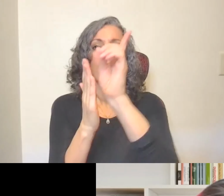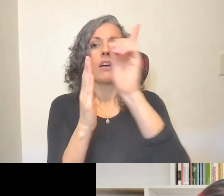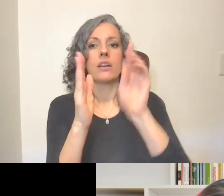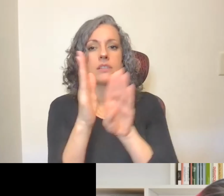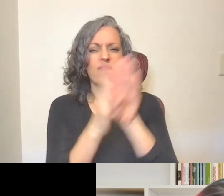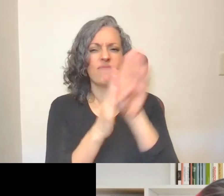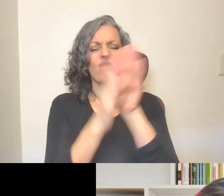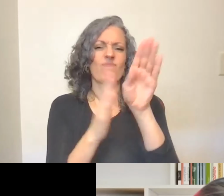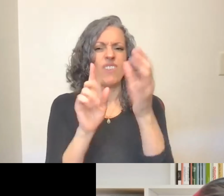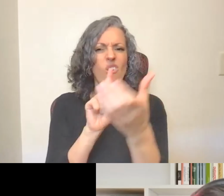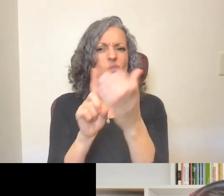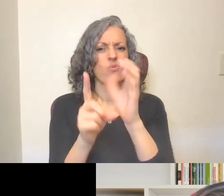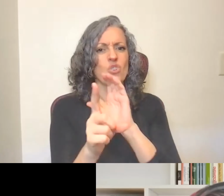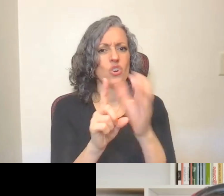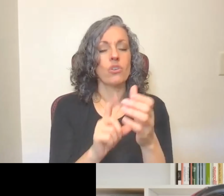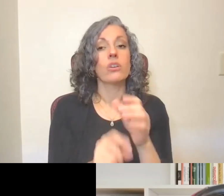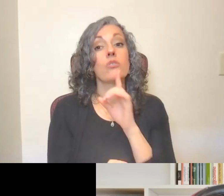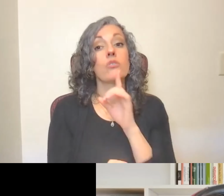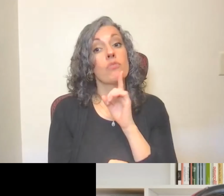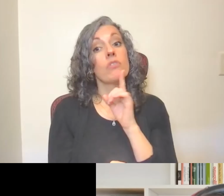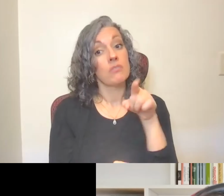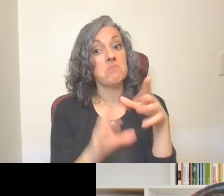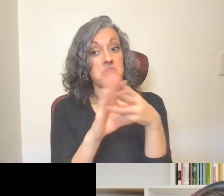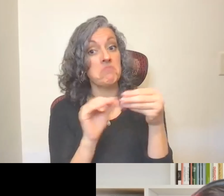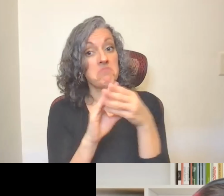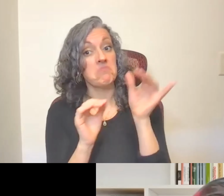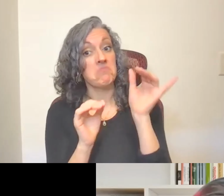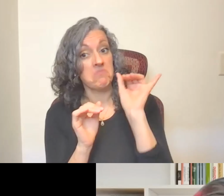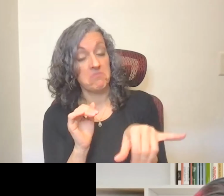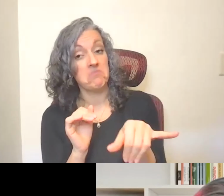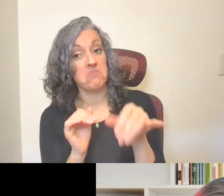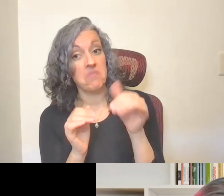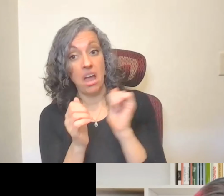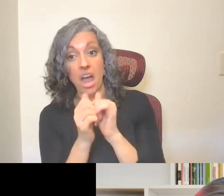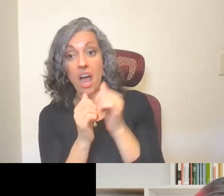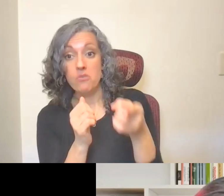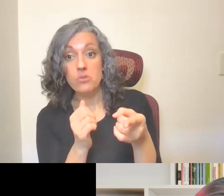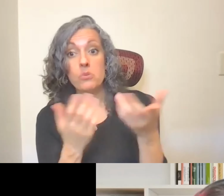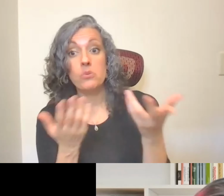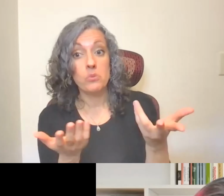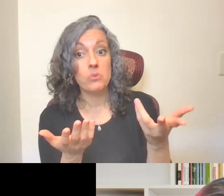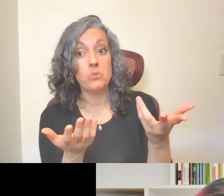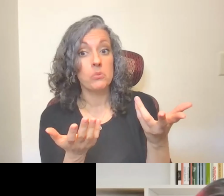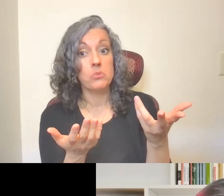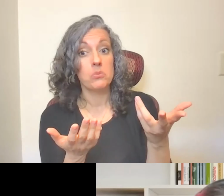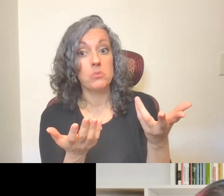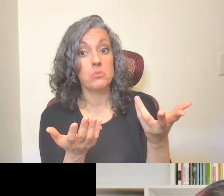know, maybe you could speak to that, and maybe how you've, a little bit more on how maybe design has